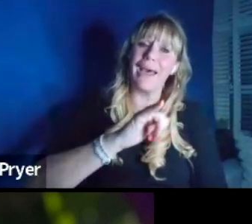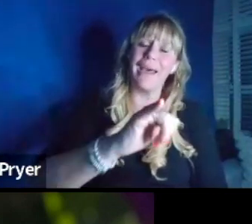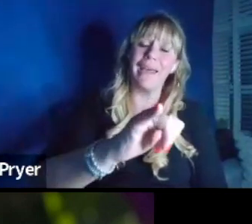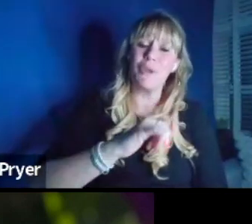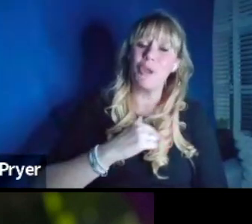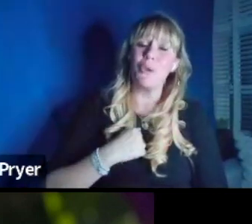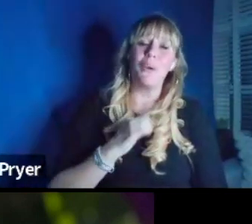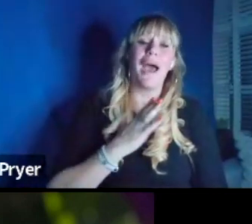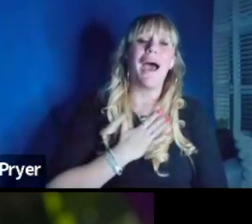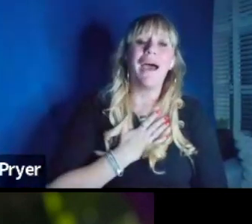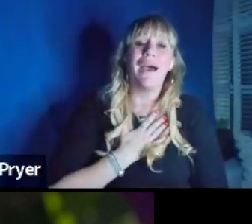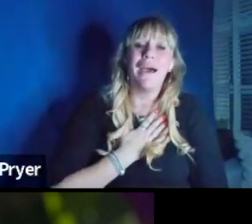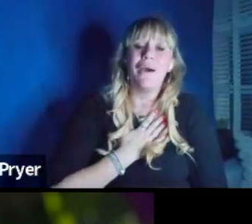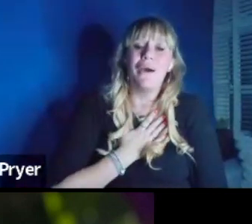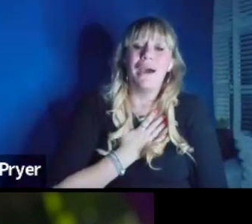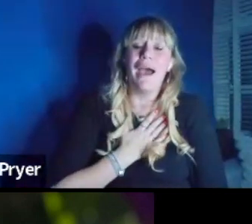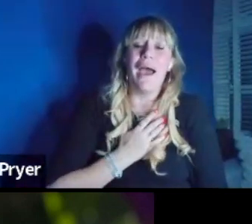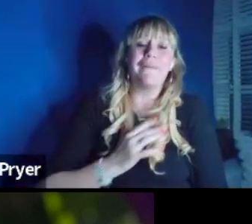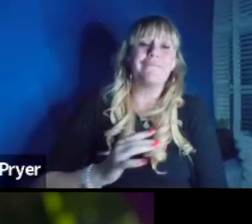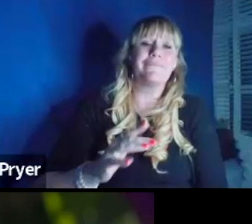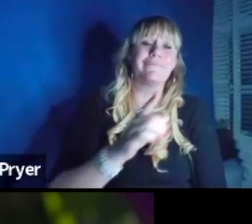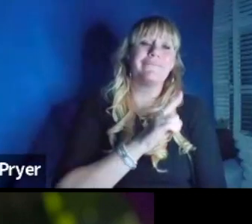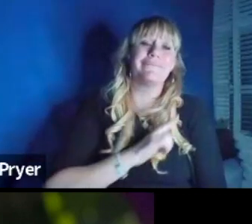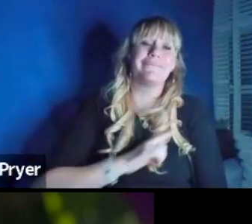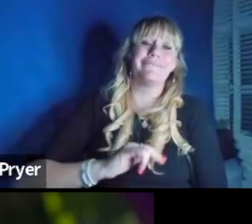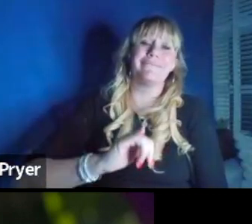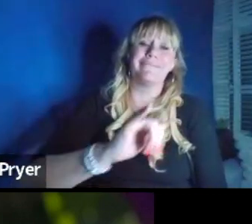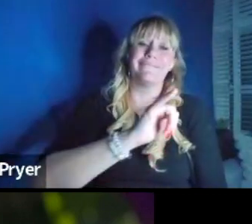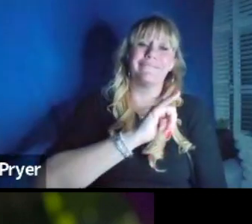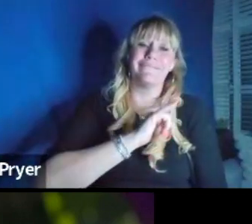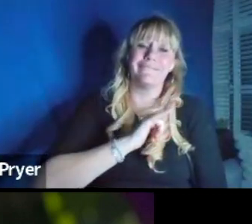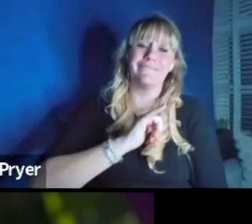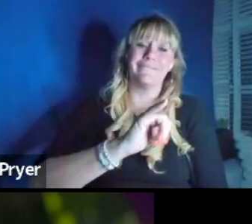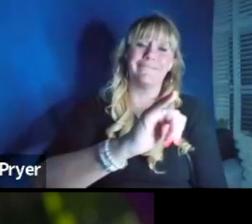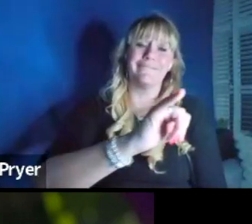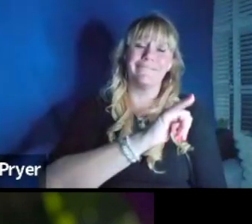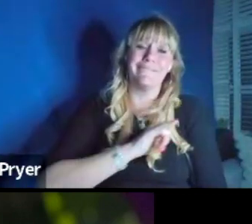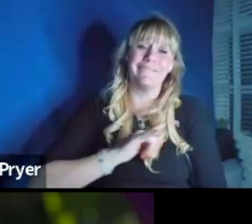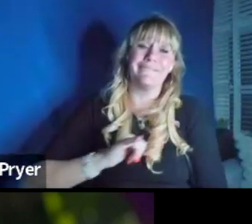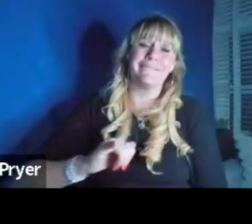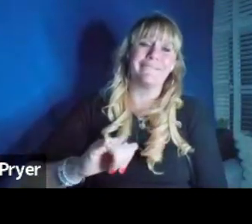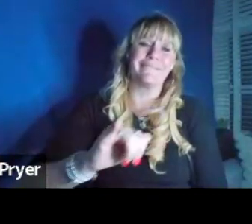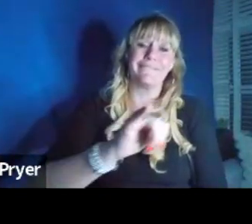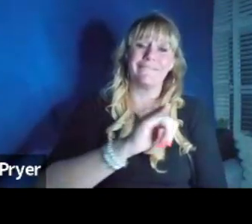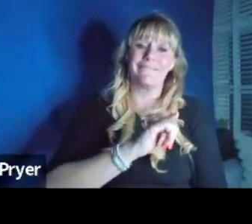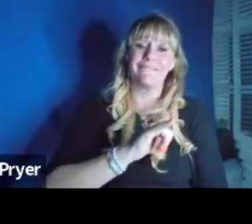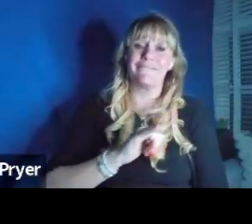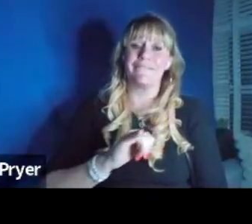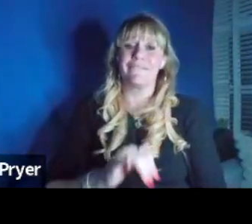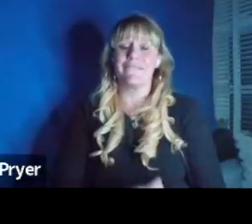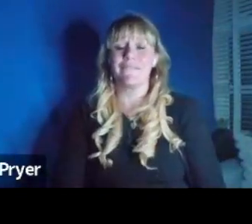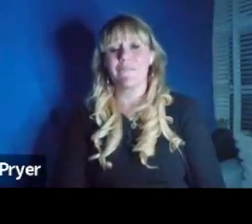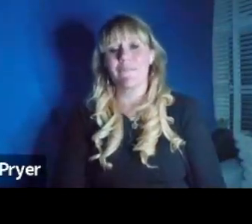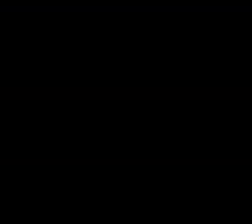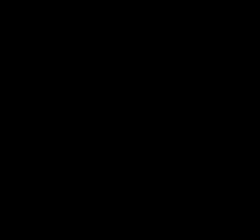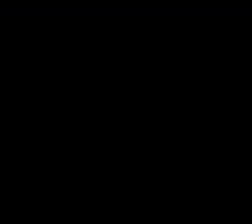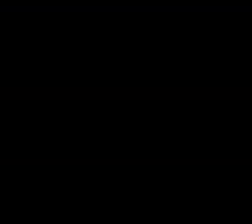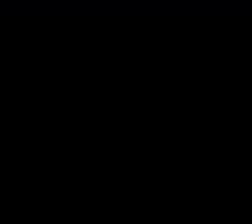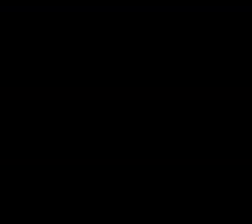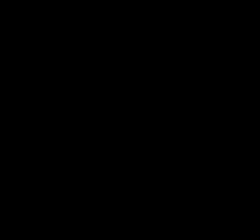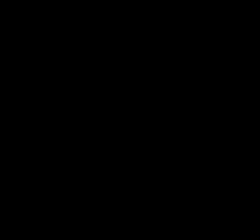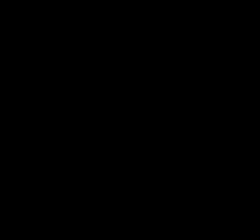I am you and we can never be apart